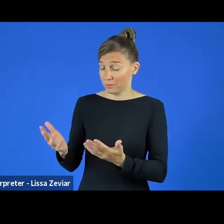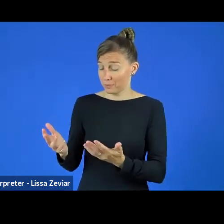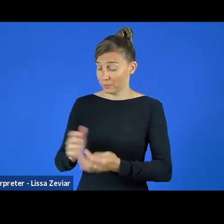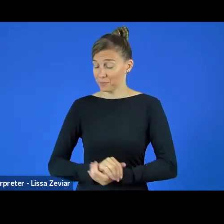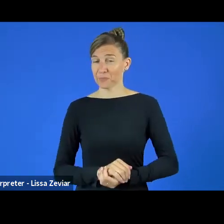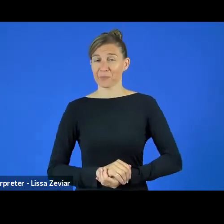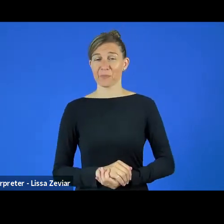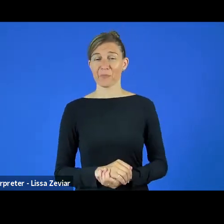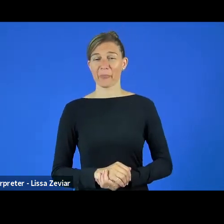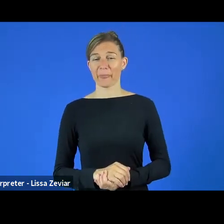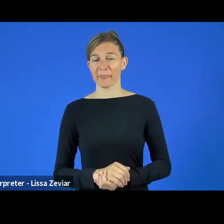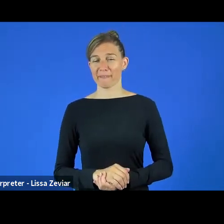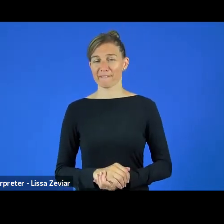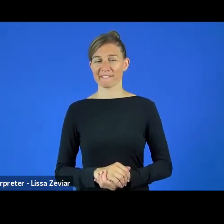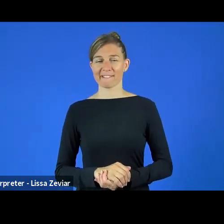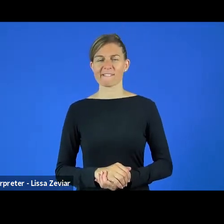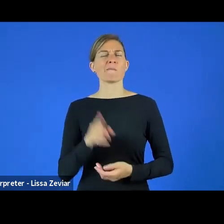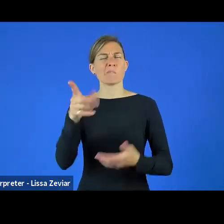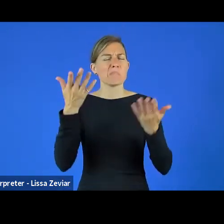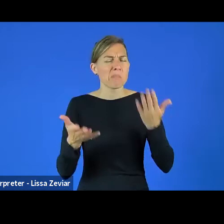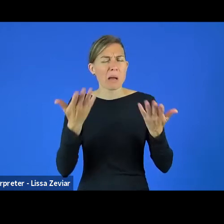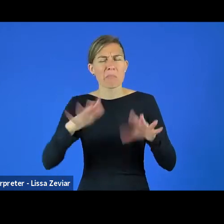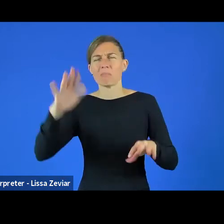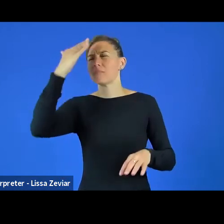You may be familiar with the concept of the single market.